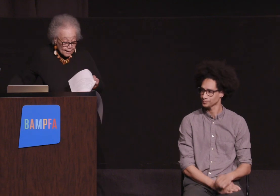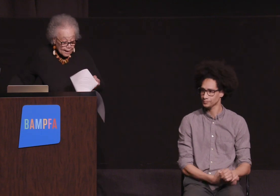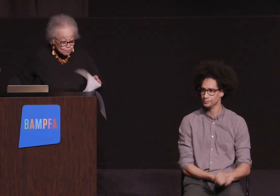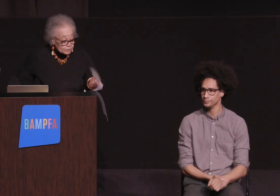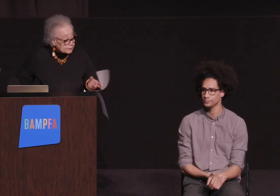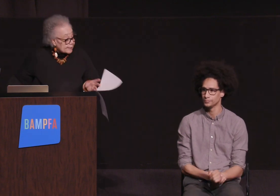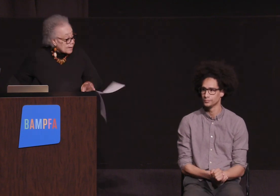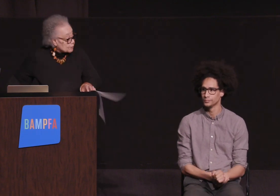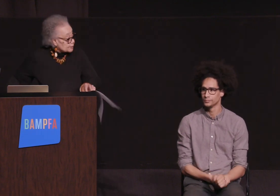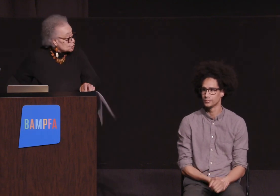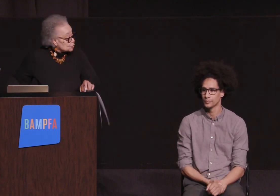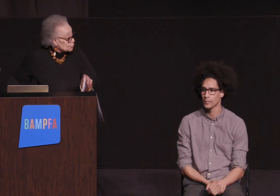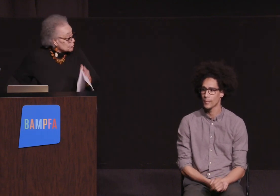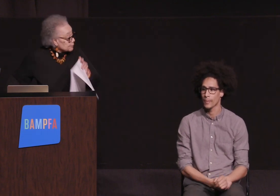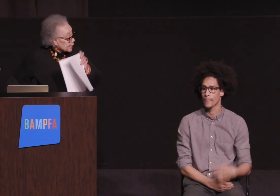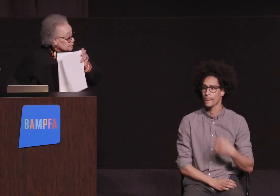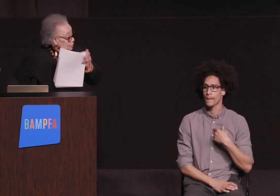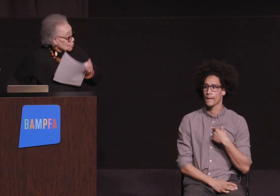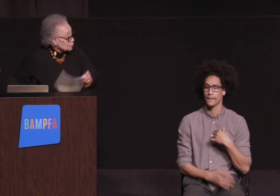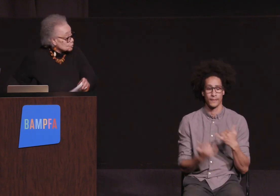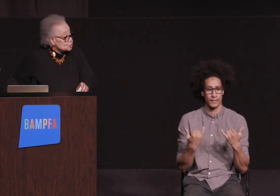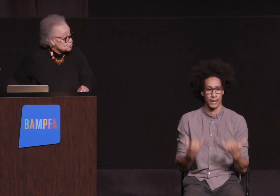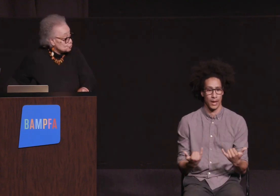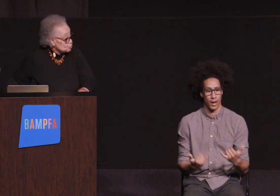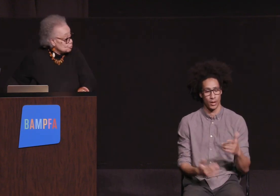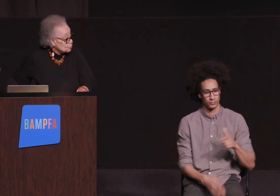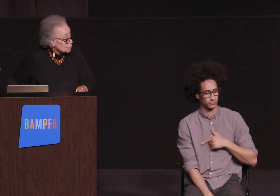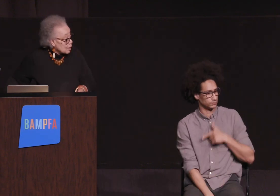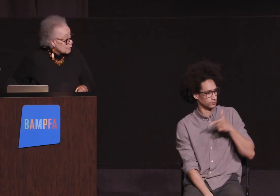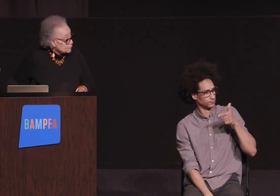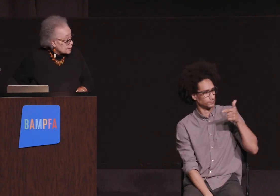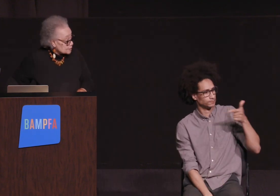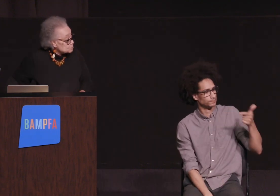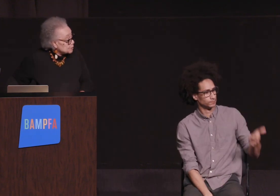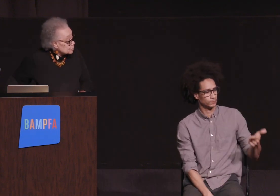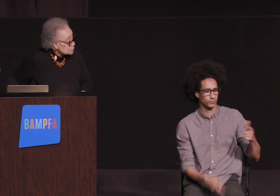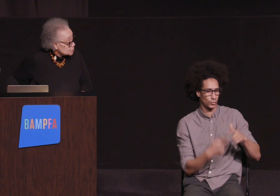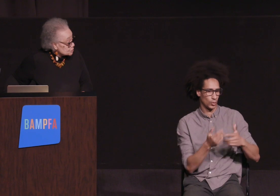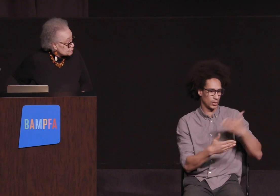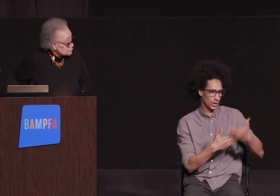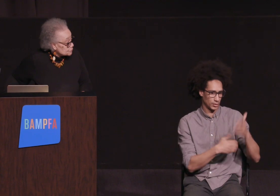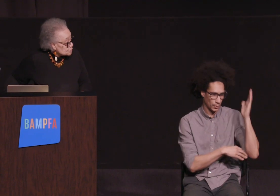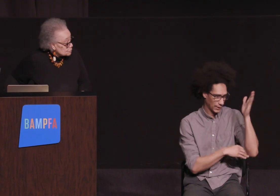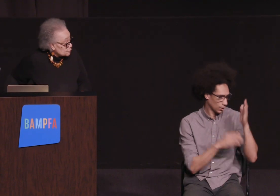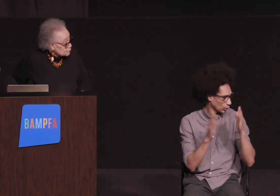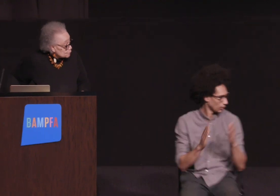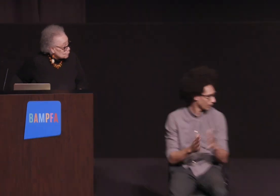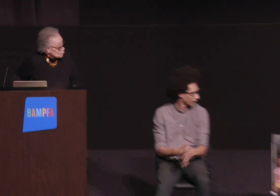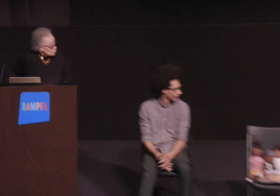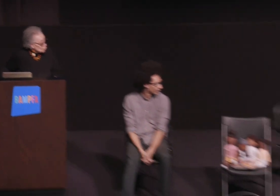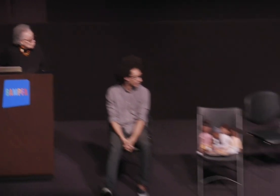I would now like to turn the panel over to the next speakers.